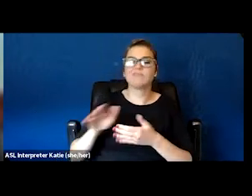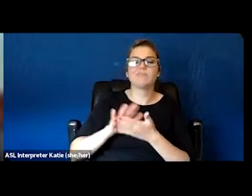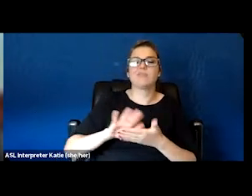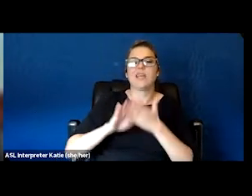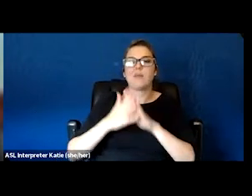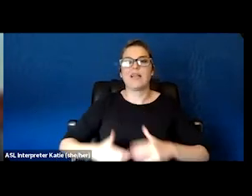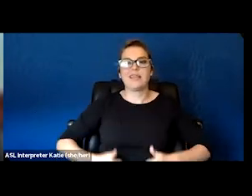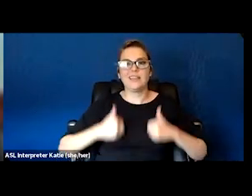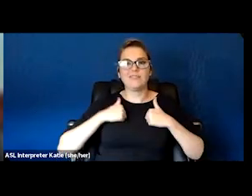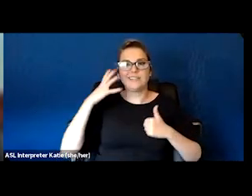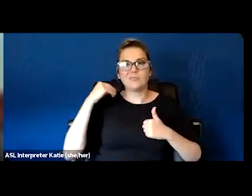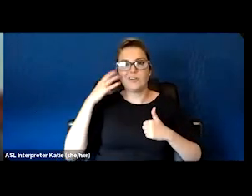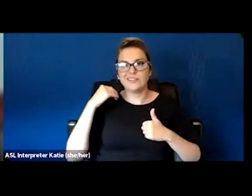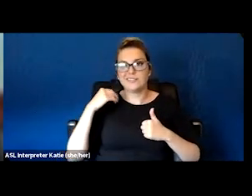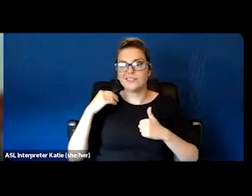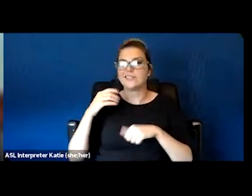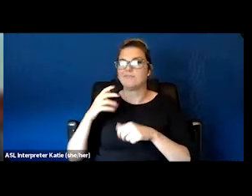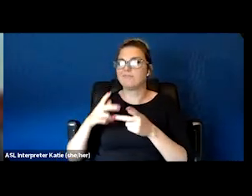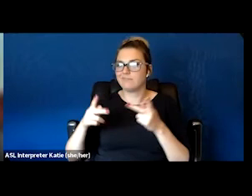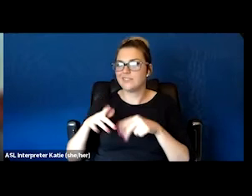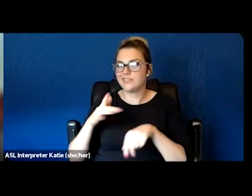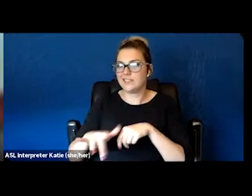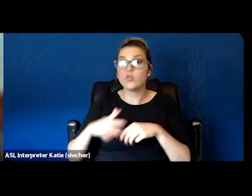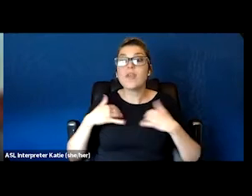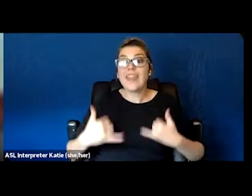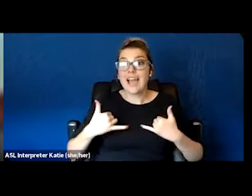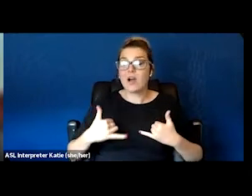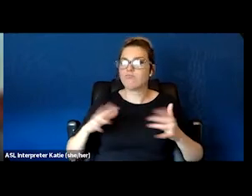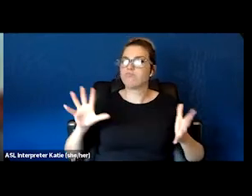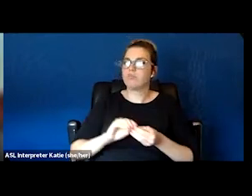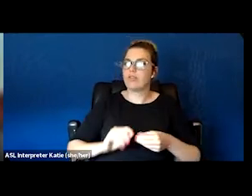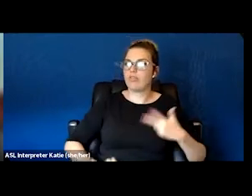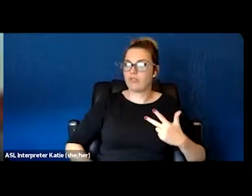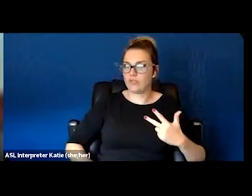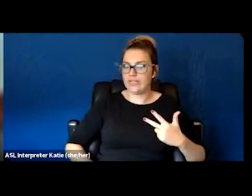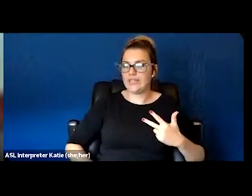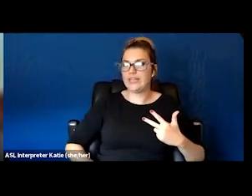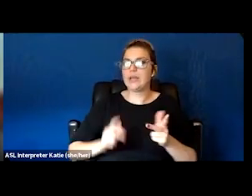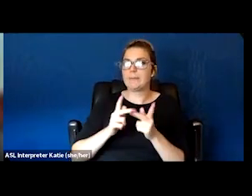than having multiple Public Safety seats. So we have made that change, and we have about 20 people.